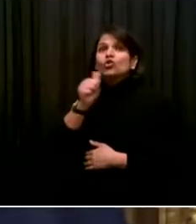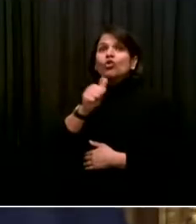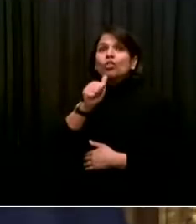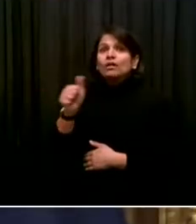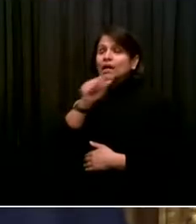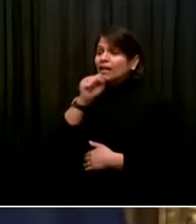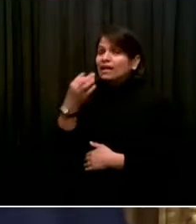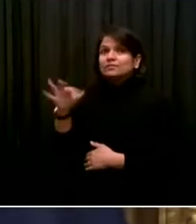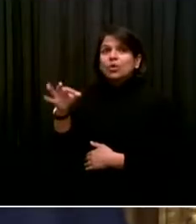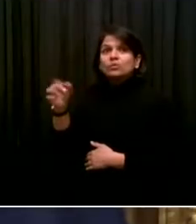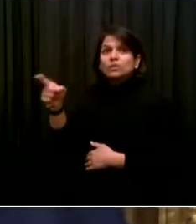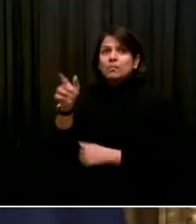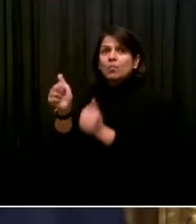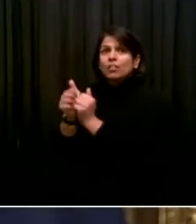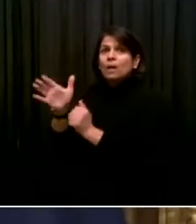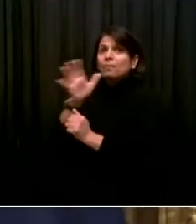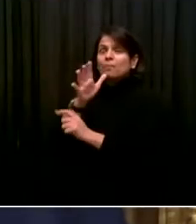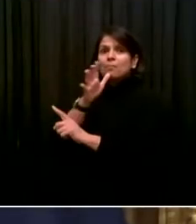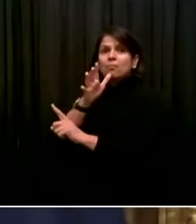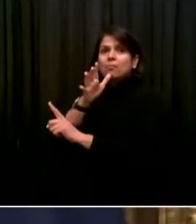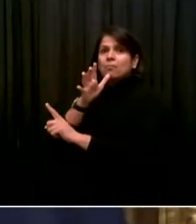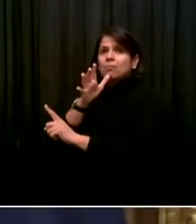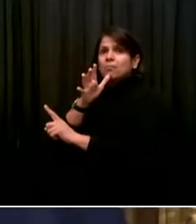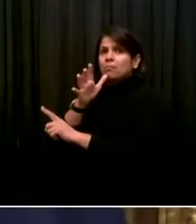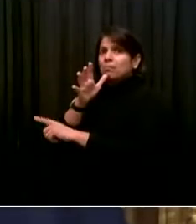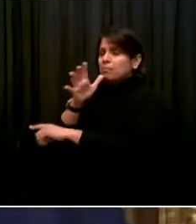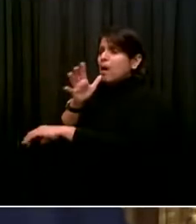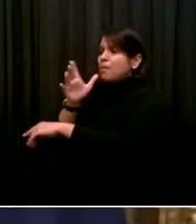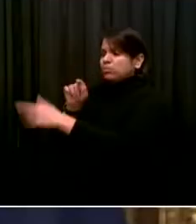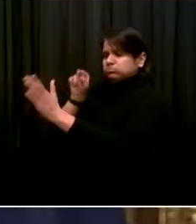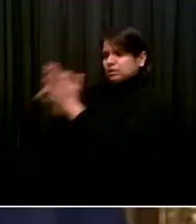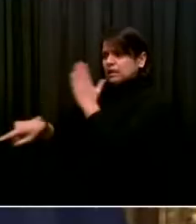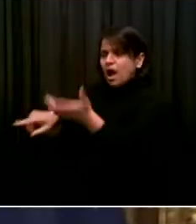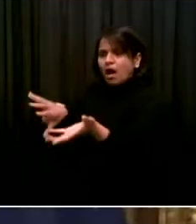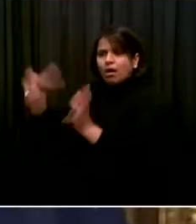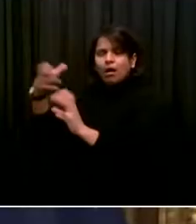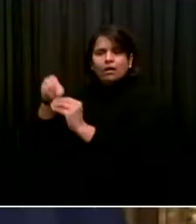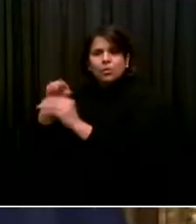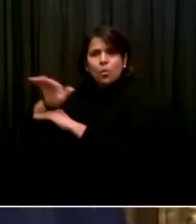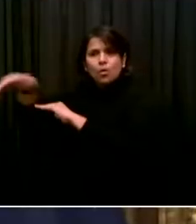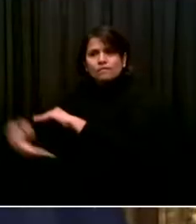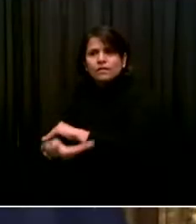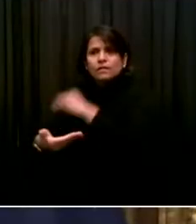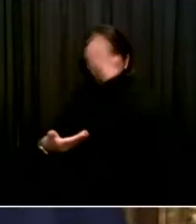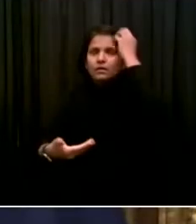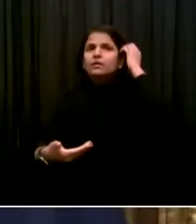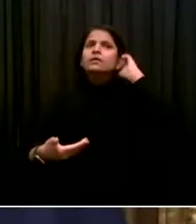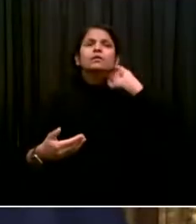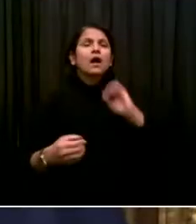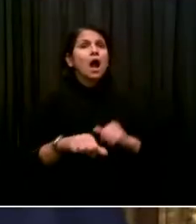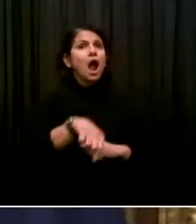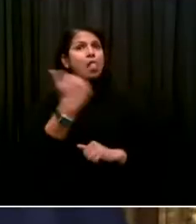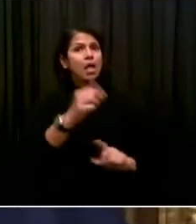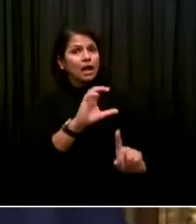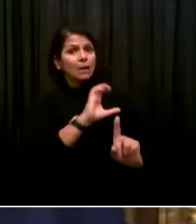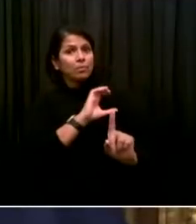GIRL WHO WAS KILLED AS SHE WORKED THE NIGHT SHIFT OF EAST HARLEM.